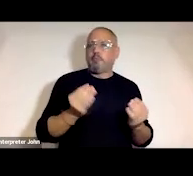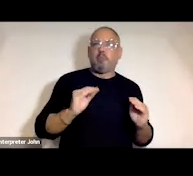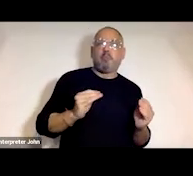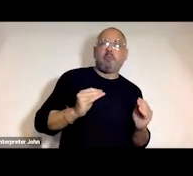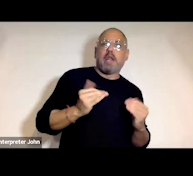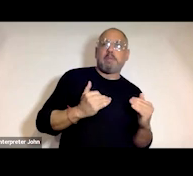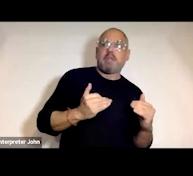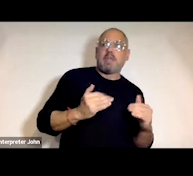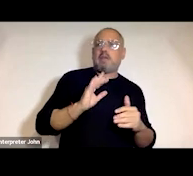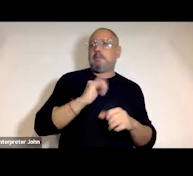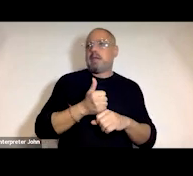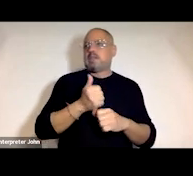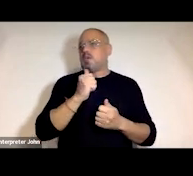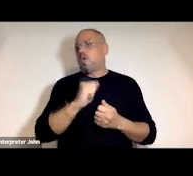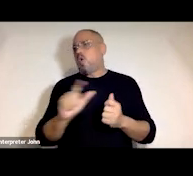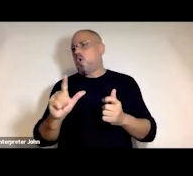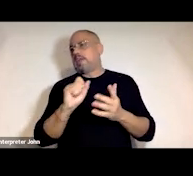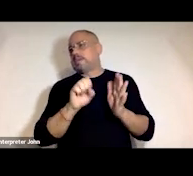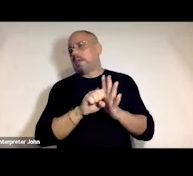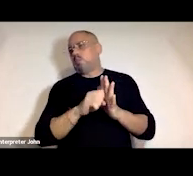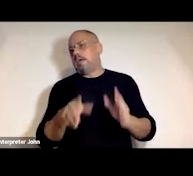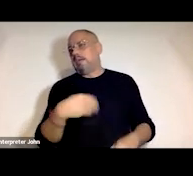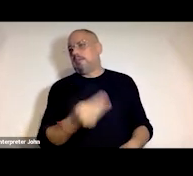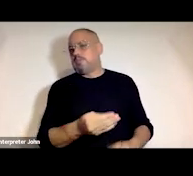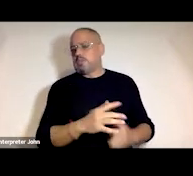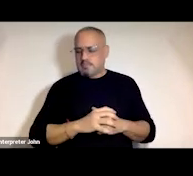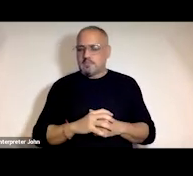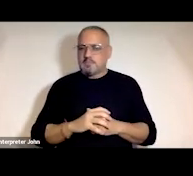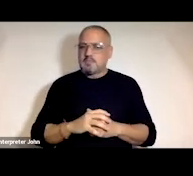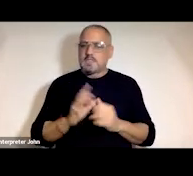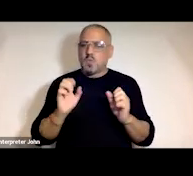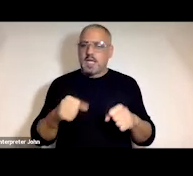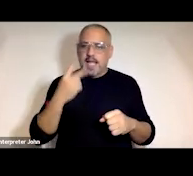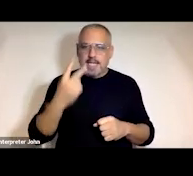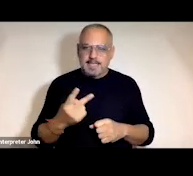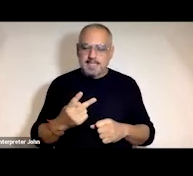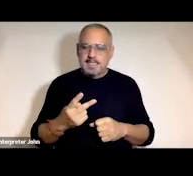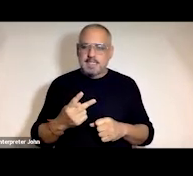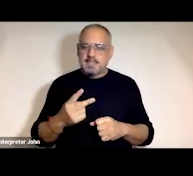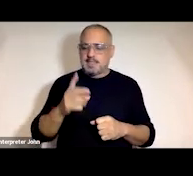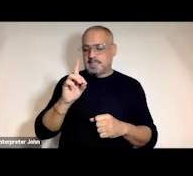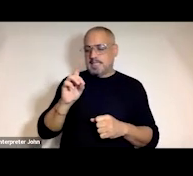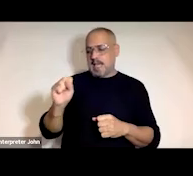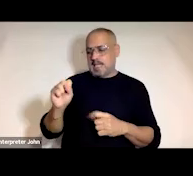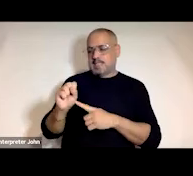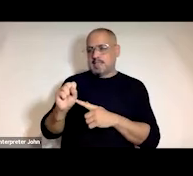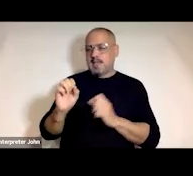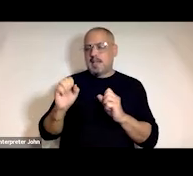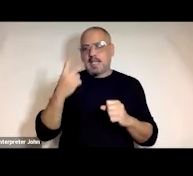based on all these examples that I'm giving you so that we can see, so that DDS can see the applicant's struggles